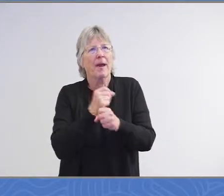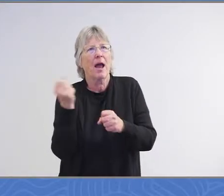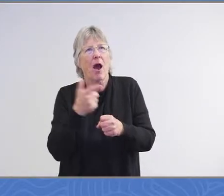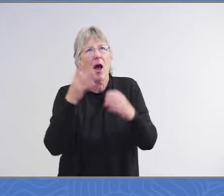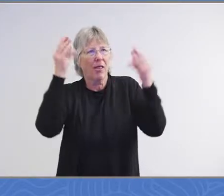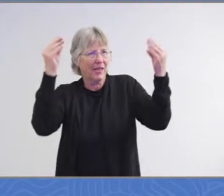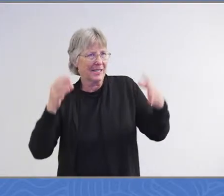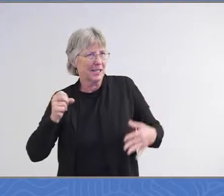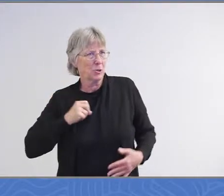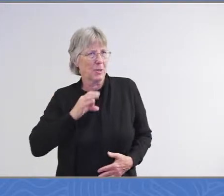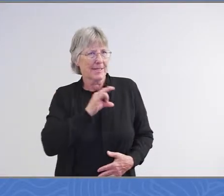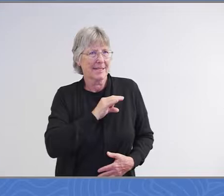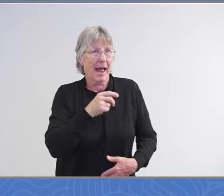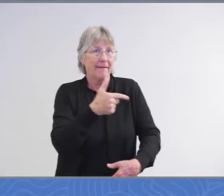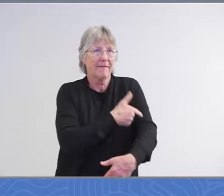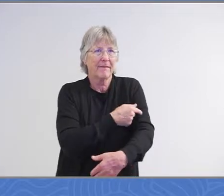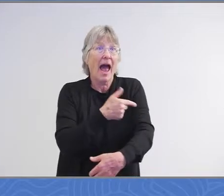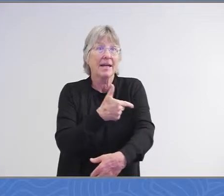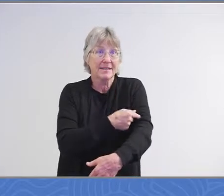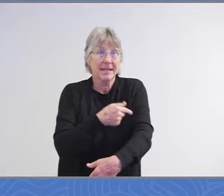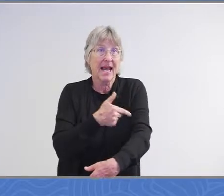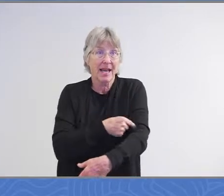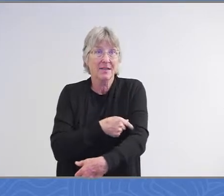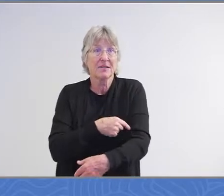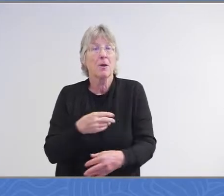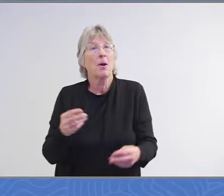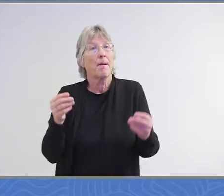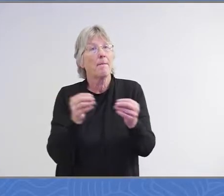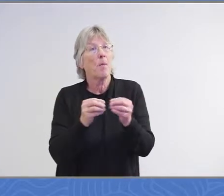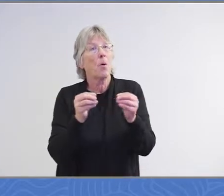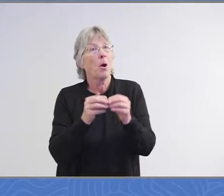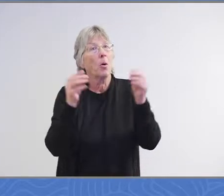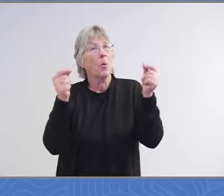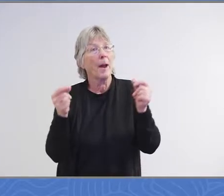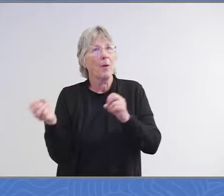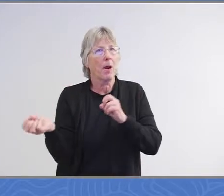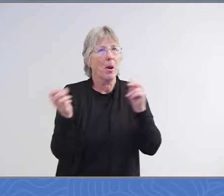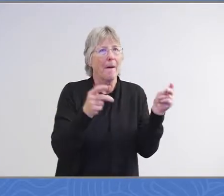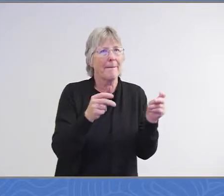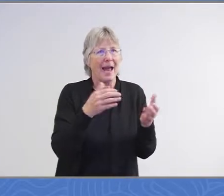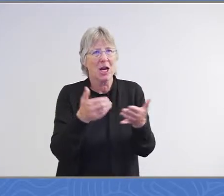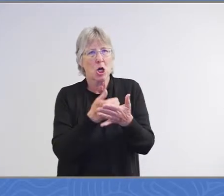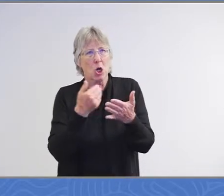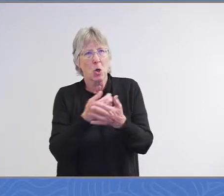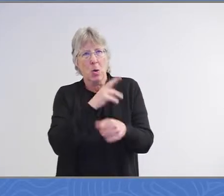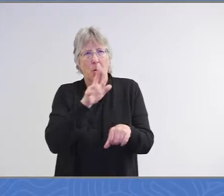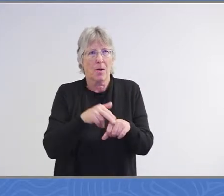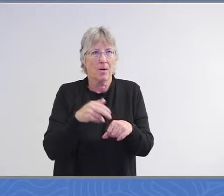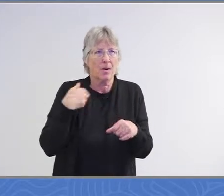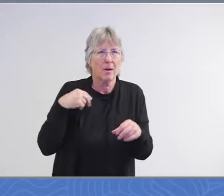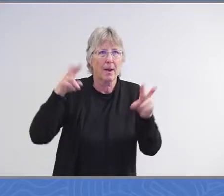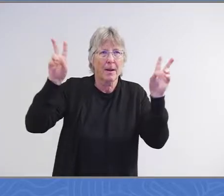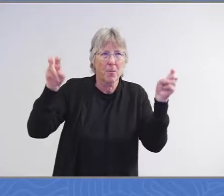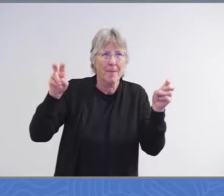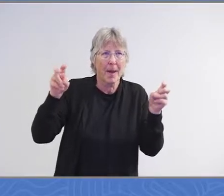The sooner we can do this, the sooner we can get back to our new normal. Remember your slogan, to go slow, to go fast?